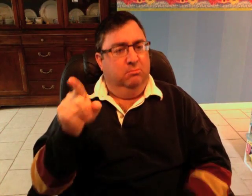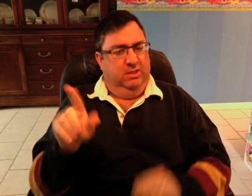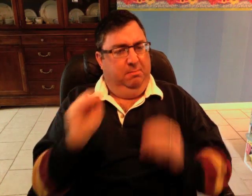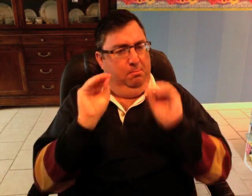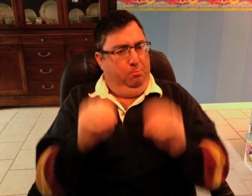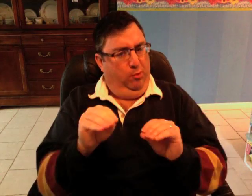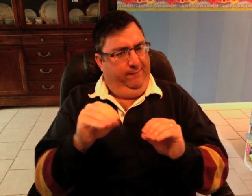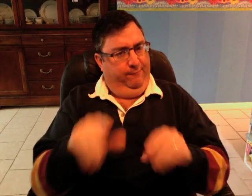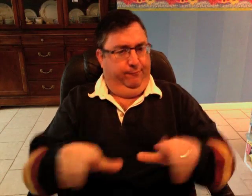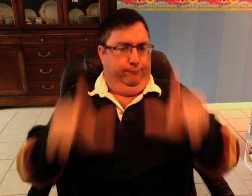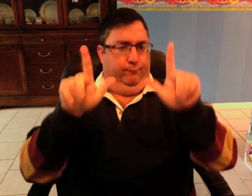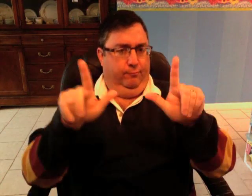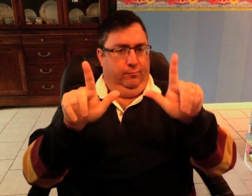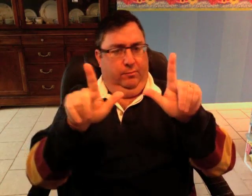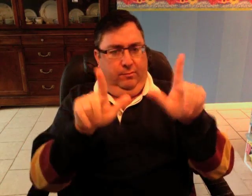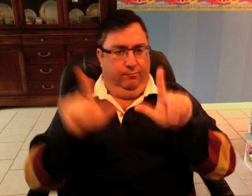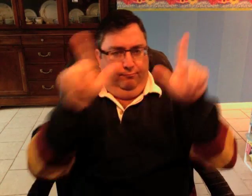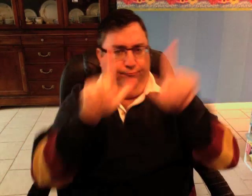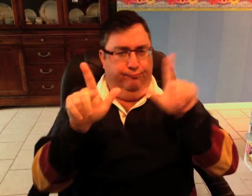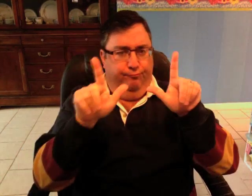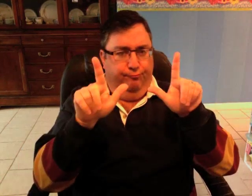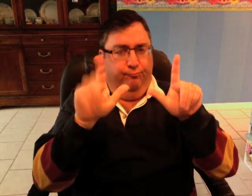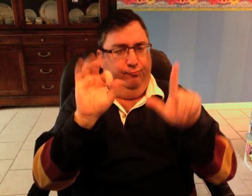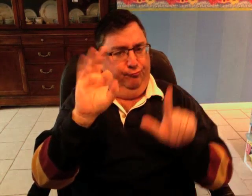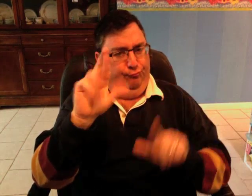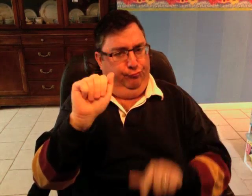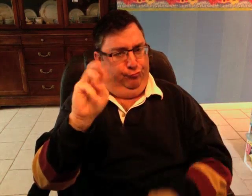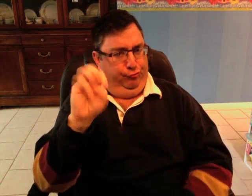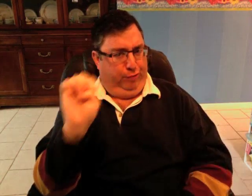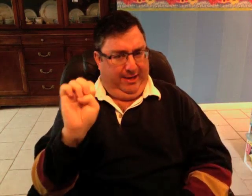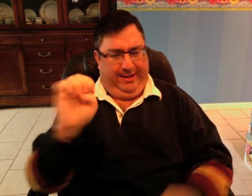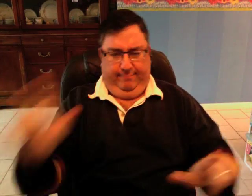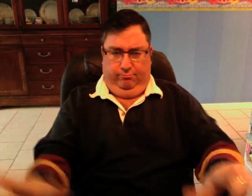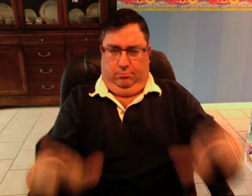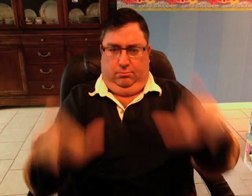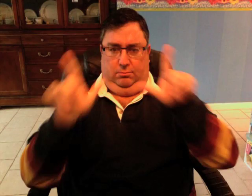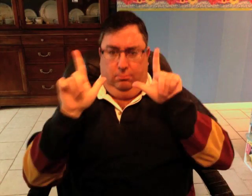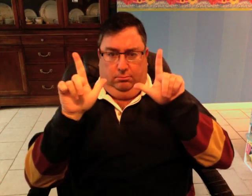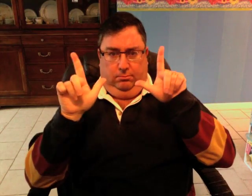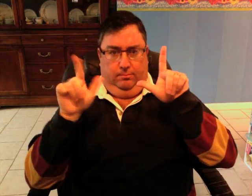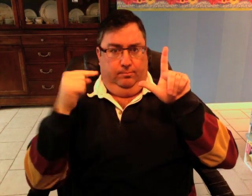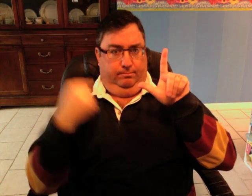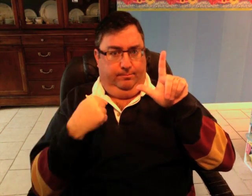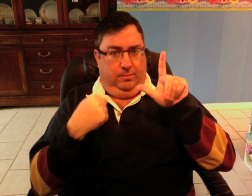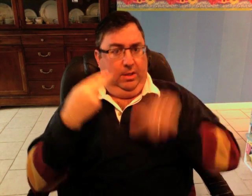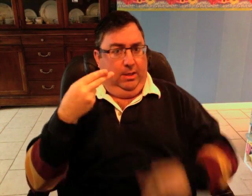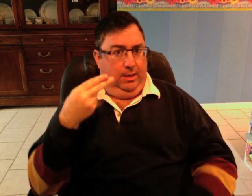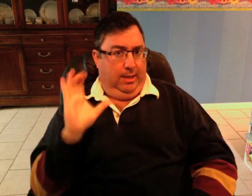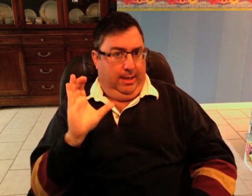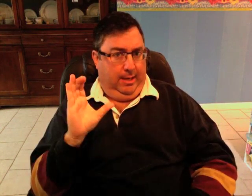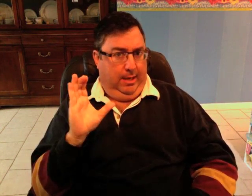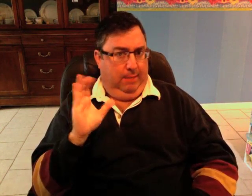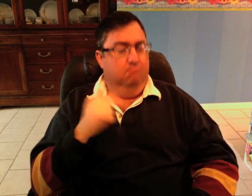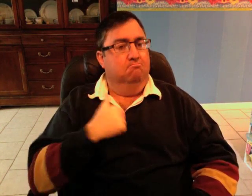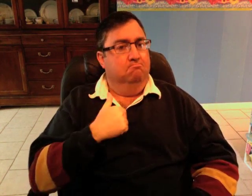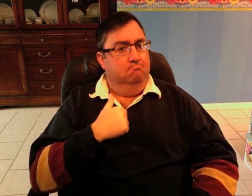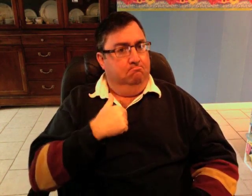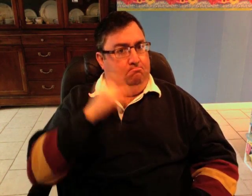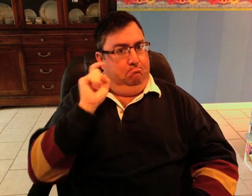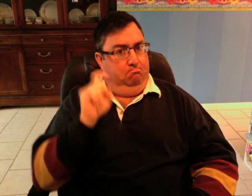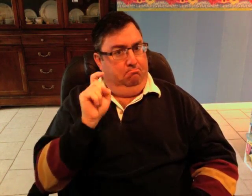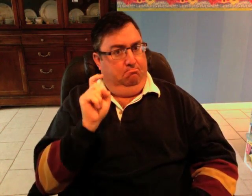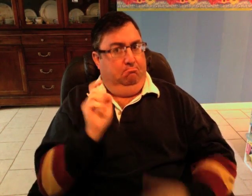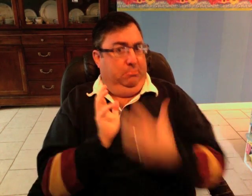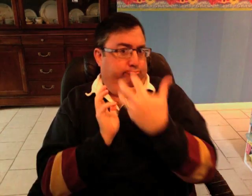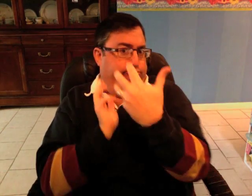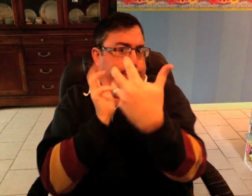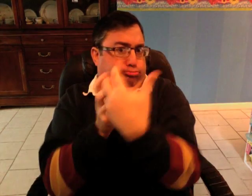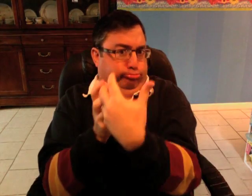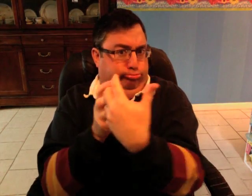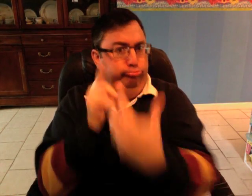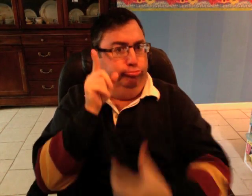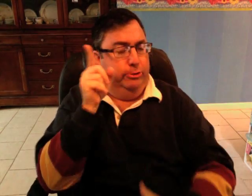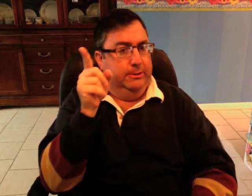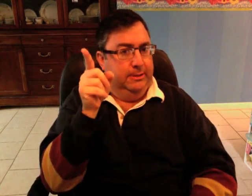he put a frame on me that I am handicapped, and that I need to lipread to accommodate him.